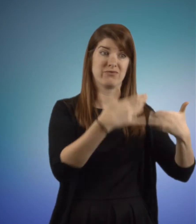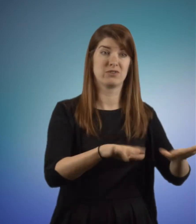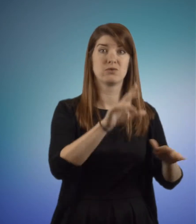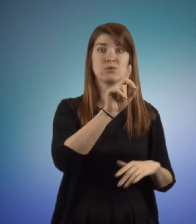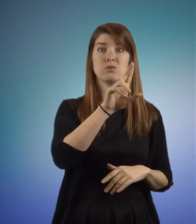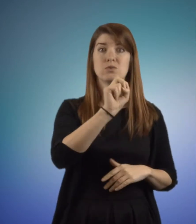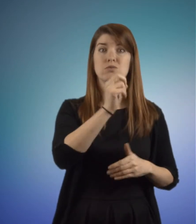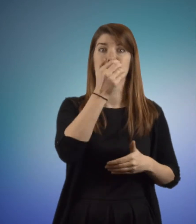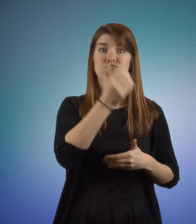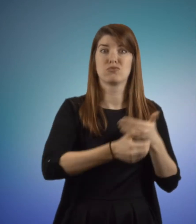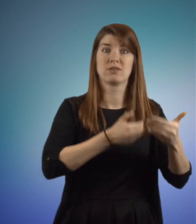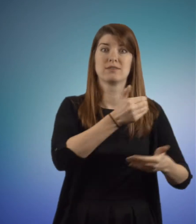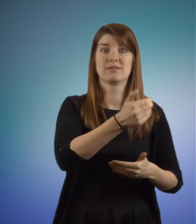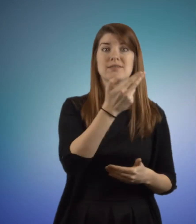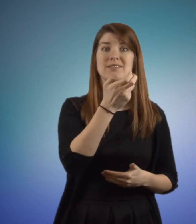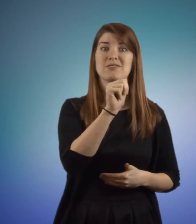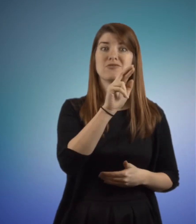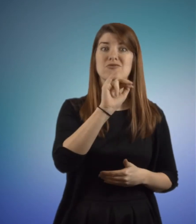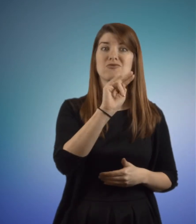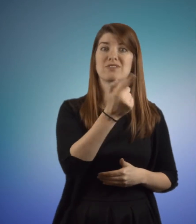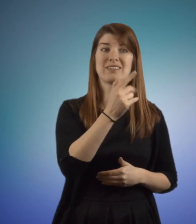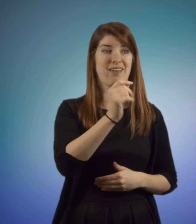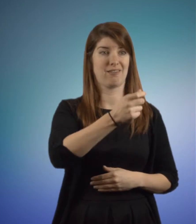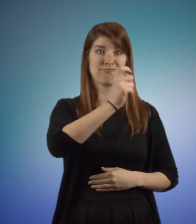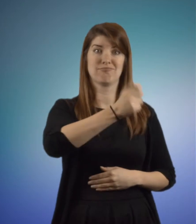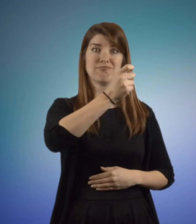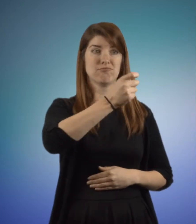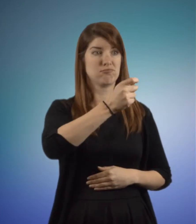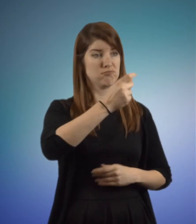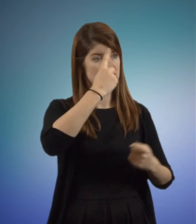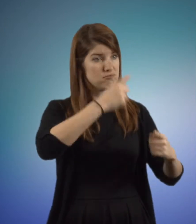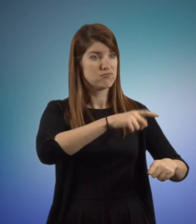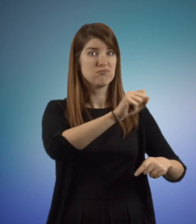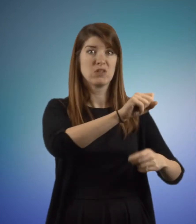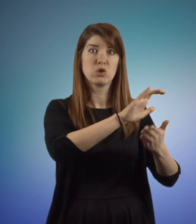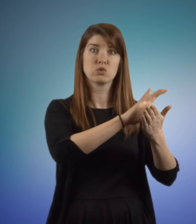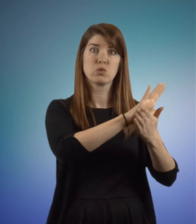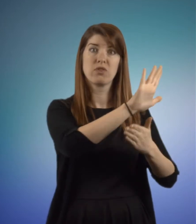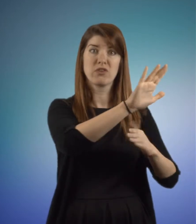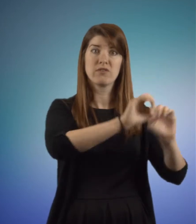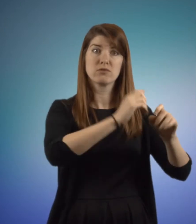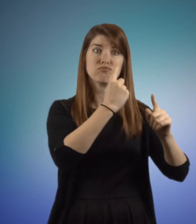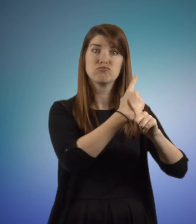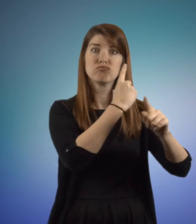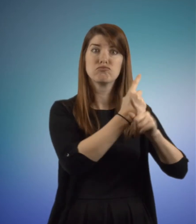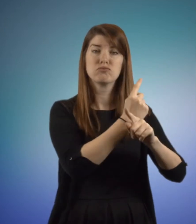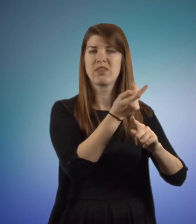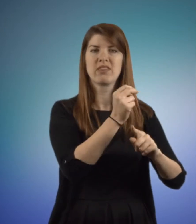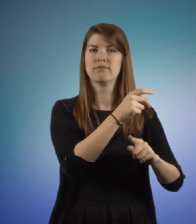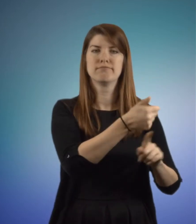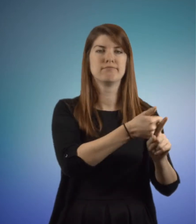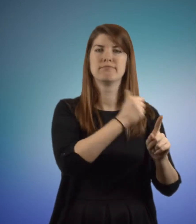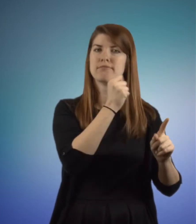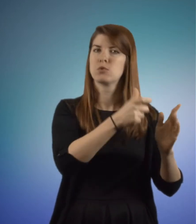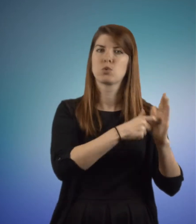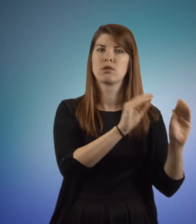that ruled the school's evaluation is appropriate, then the school would not have to go on and provide an independent educational evaluation.